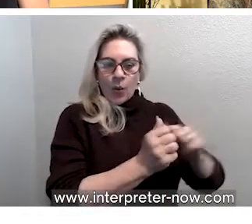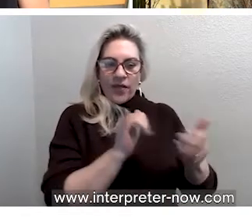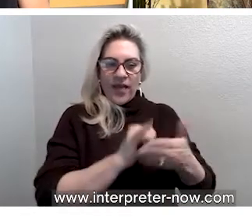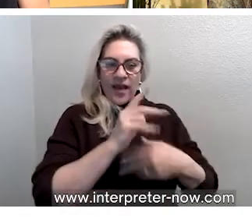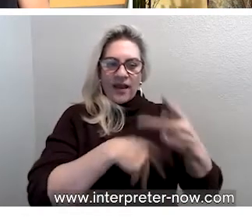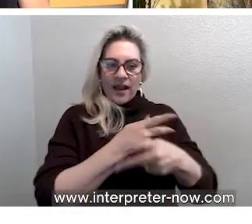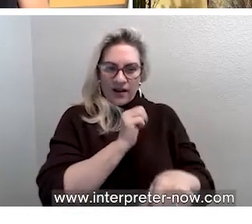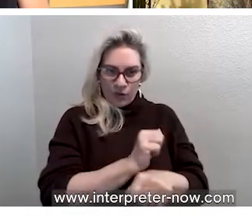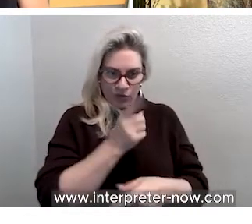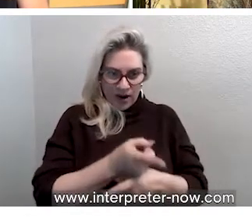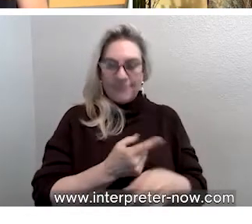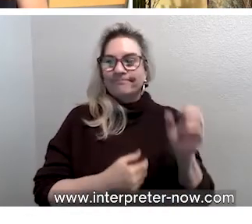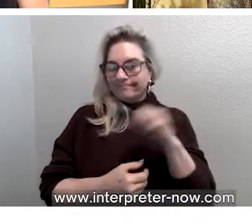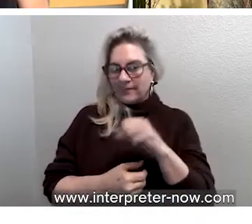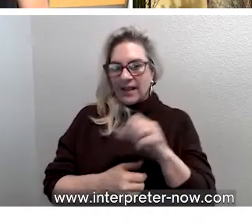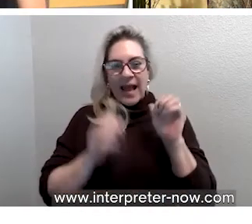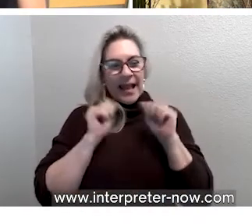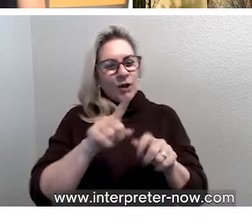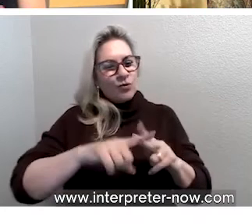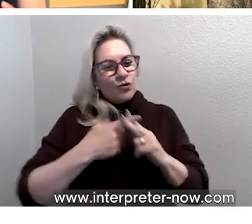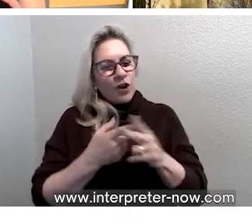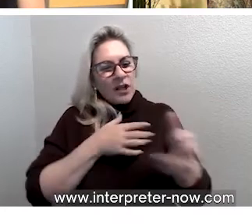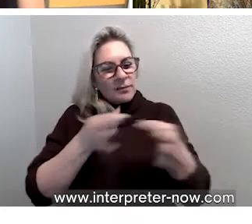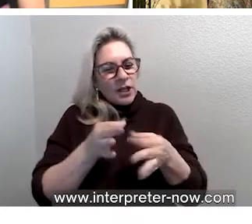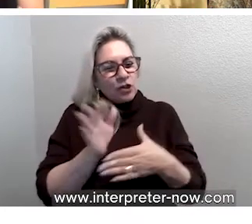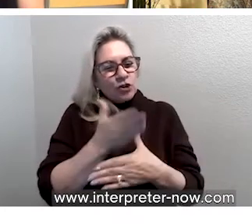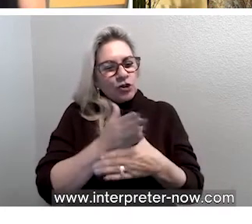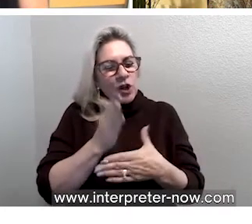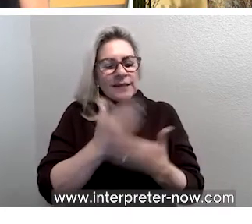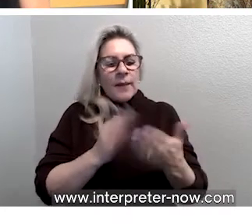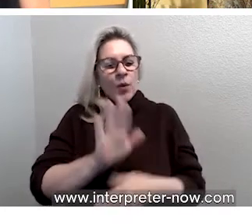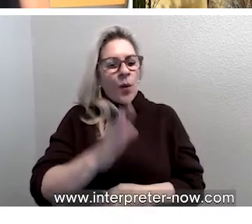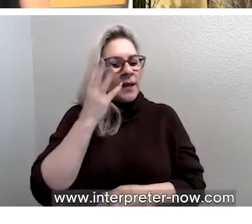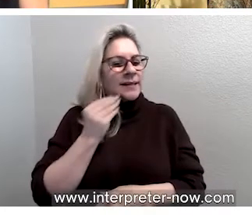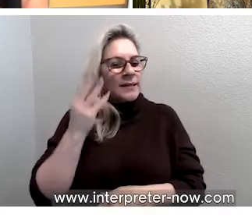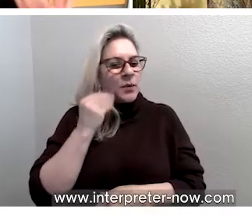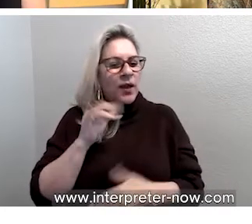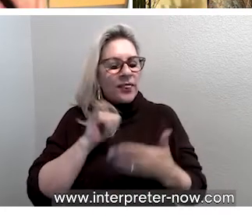Could you start by just sharing some of the experiences that Muslim people have that are